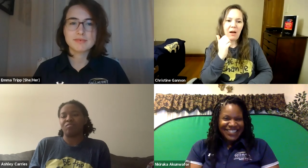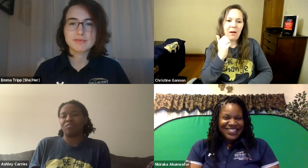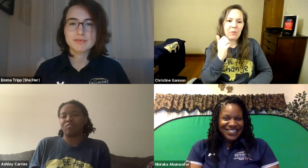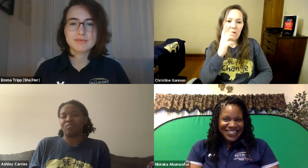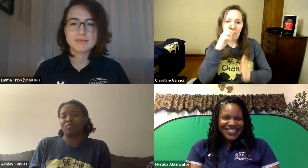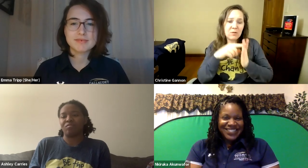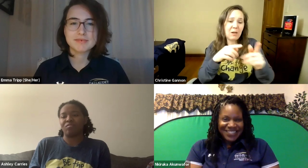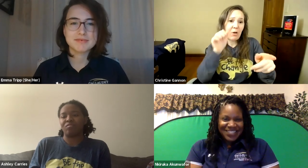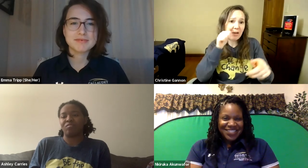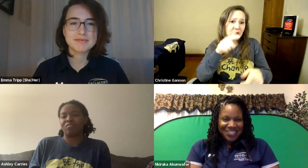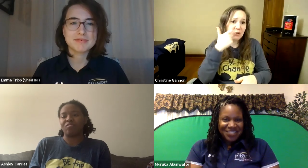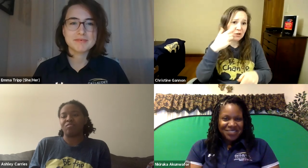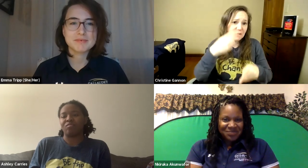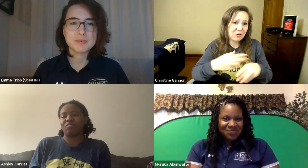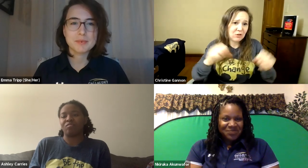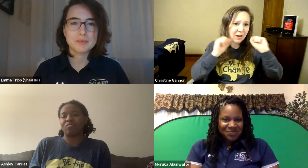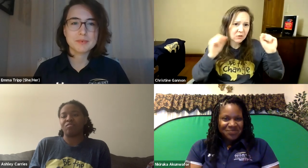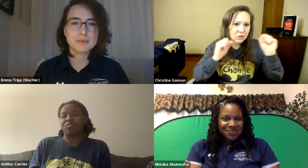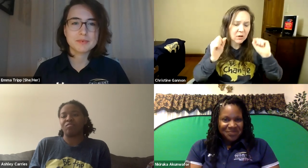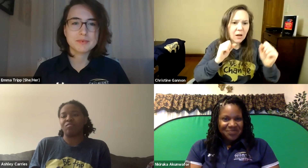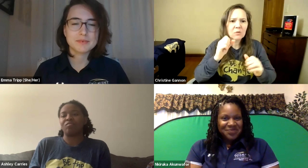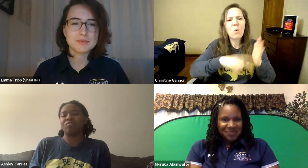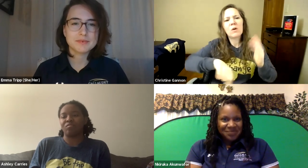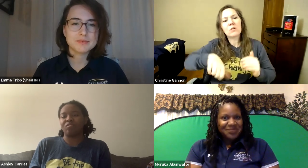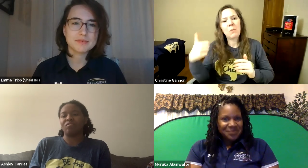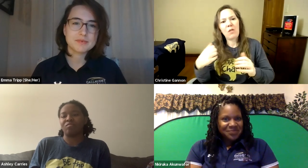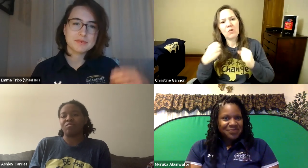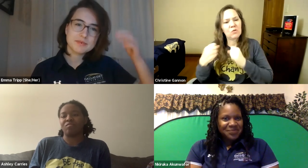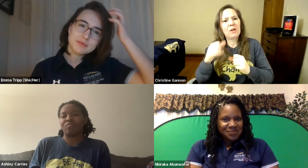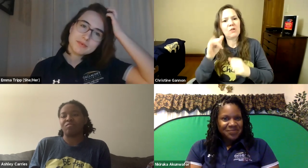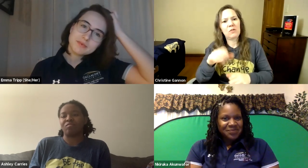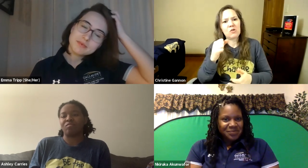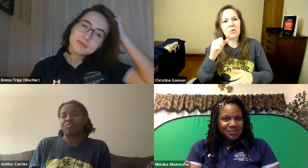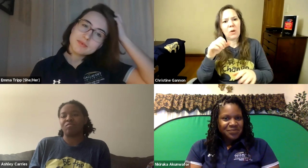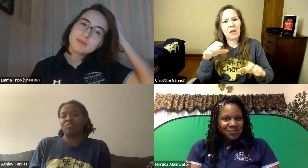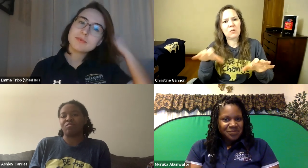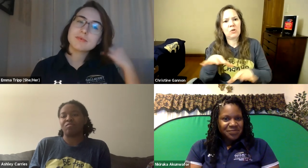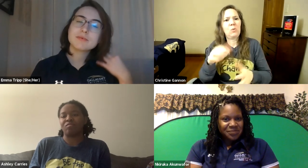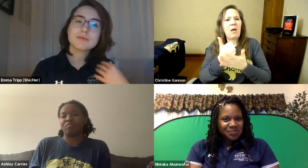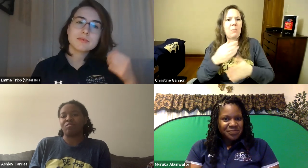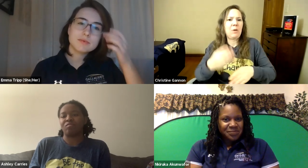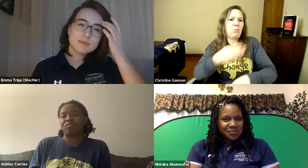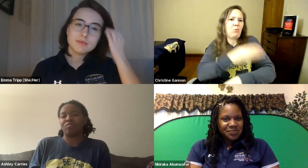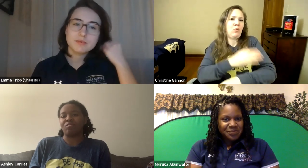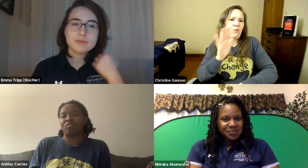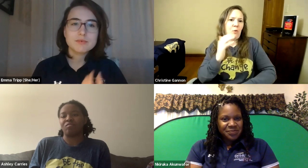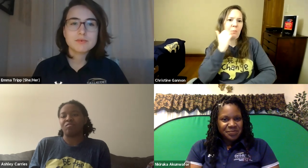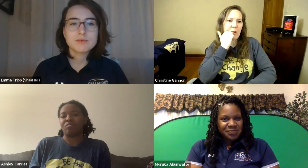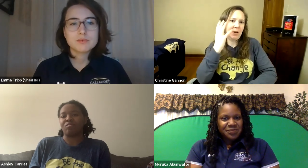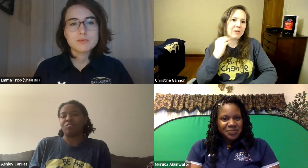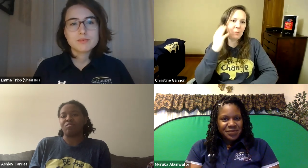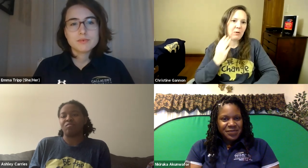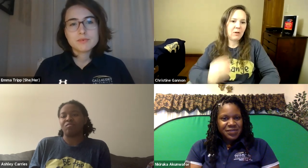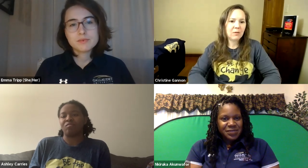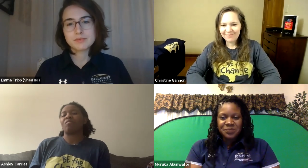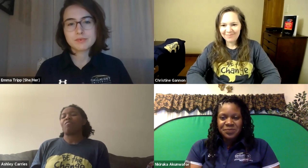For example, Ashley you mentioned exercise. What are some other strategies you can do to improve your period experience.